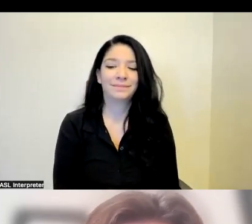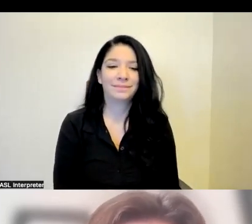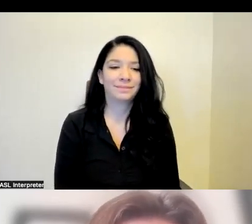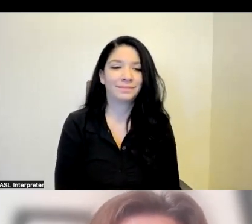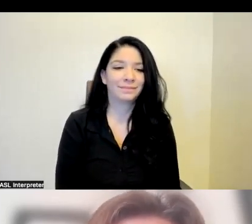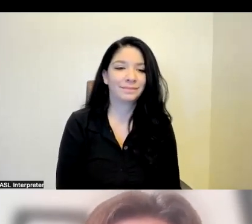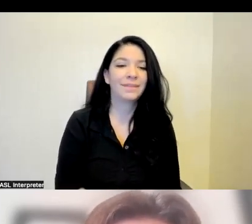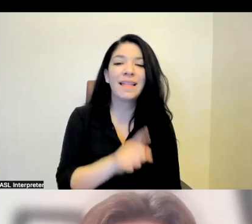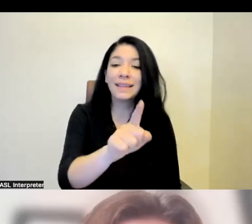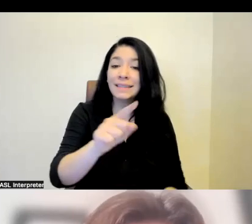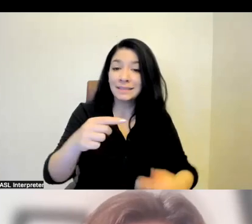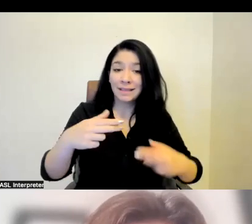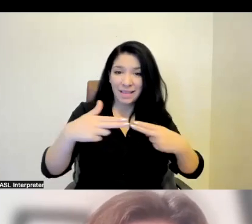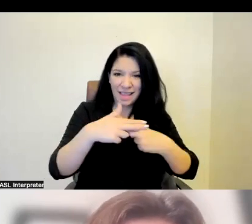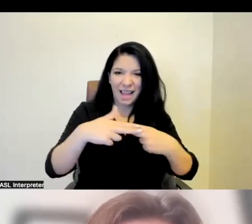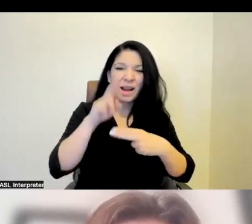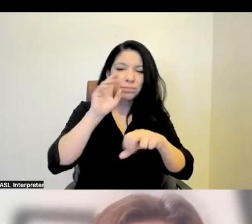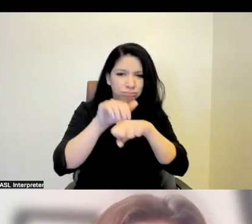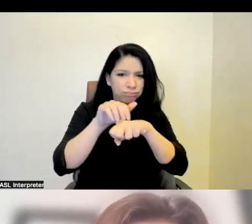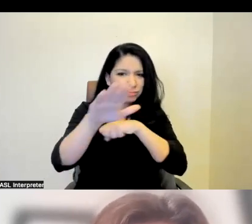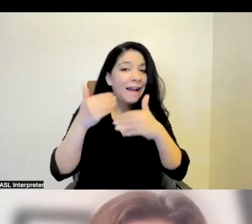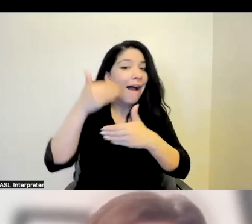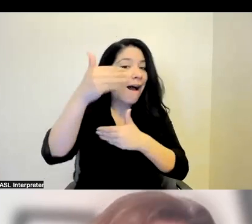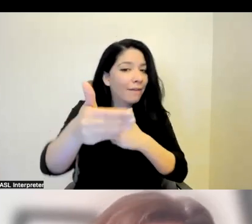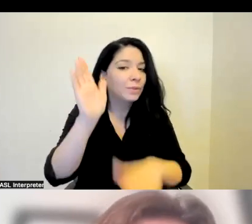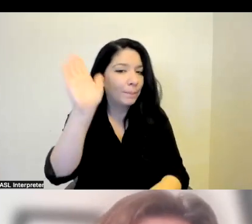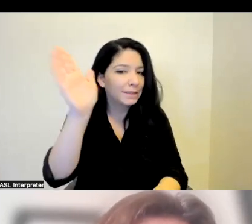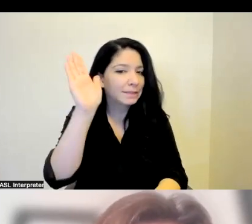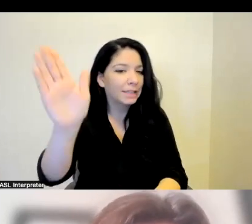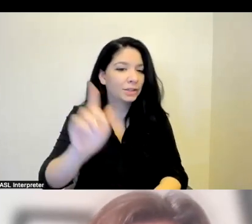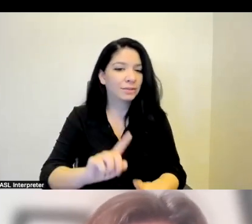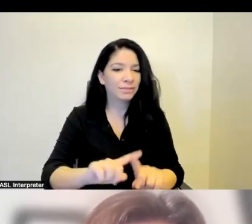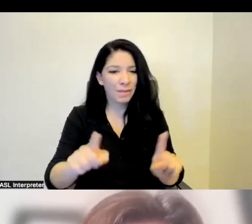the slides after this presentation. But just to note that there is a long list of